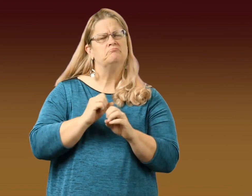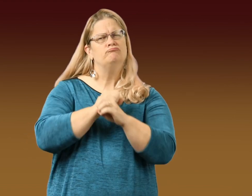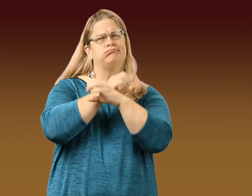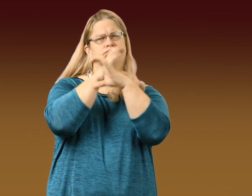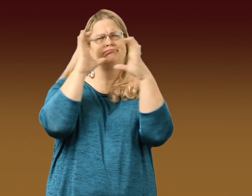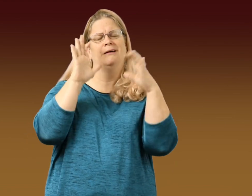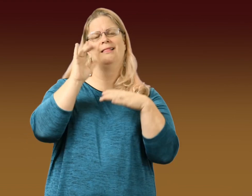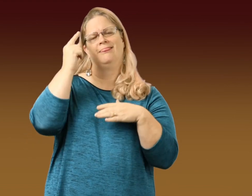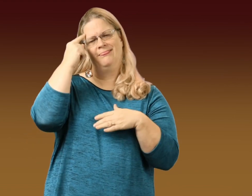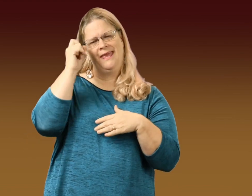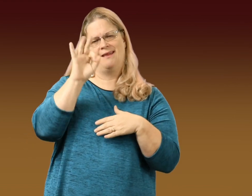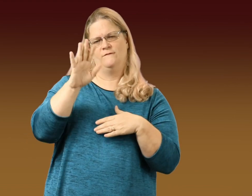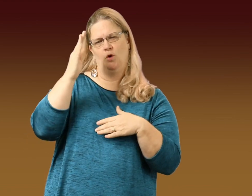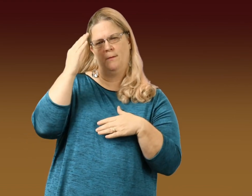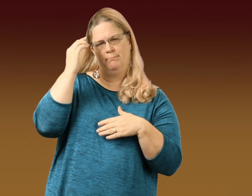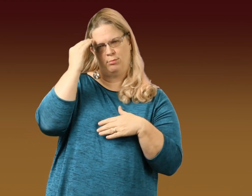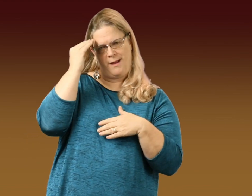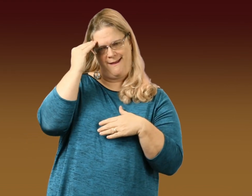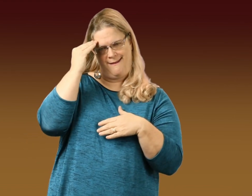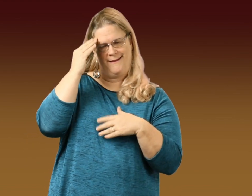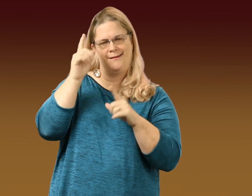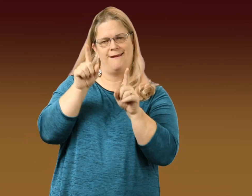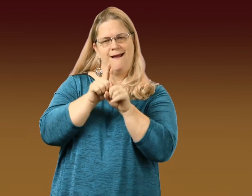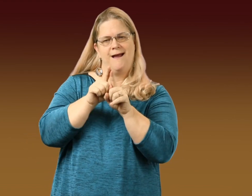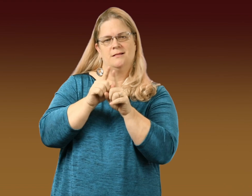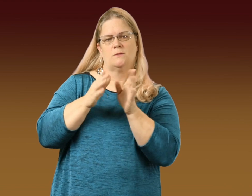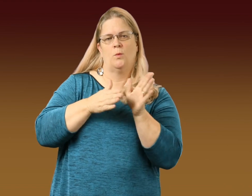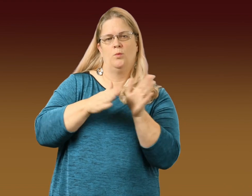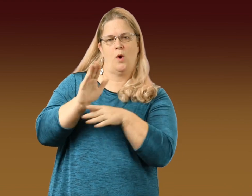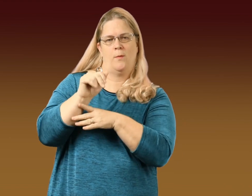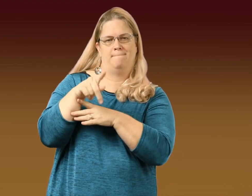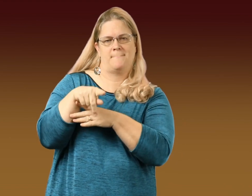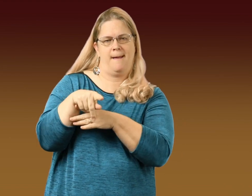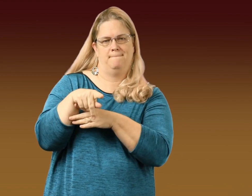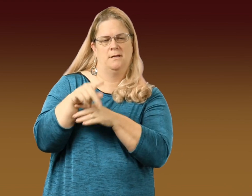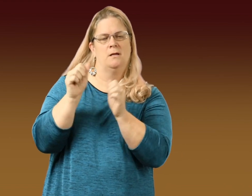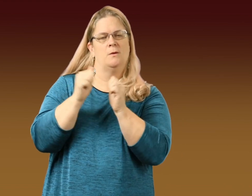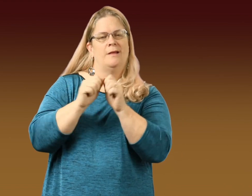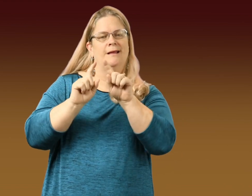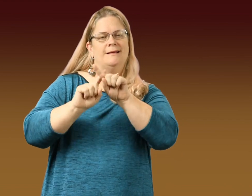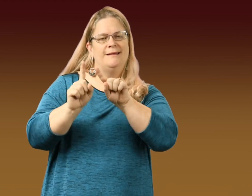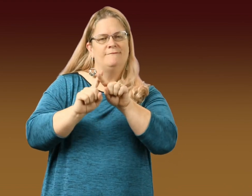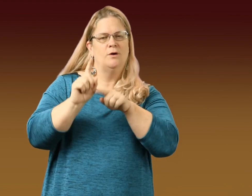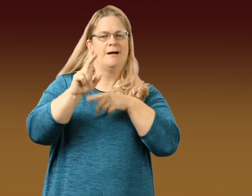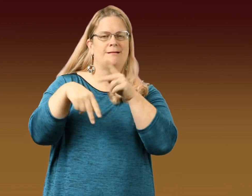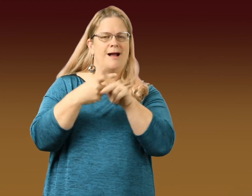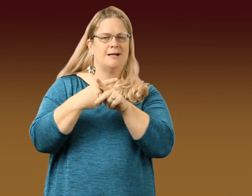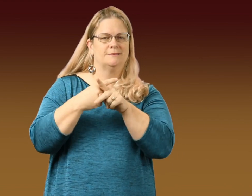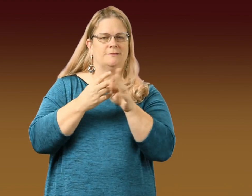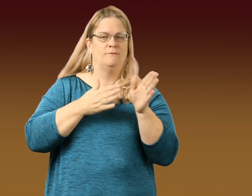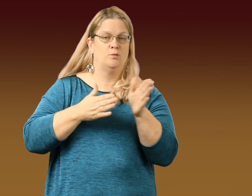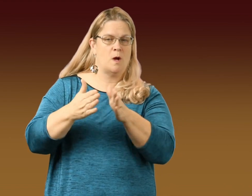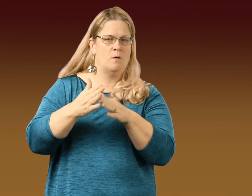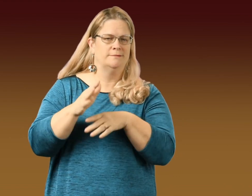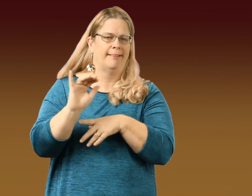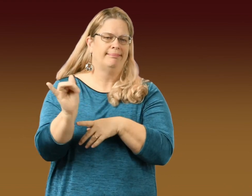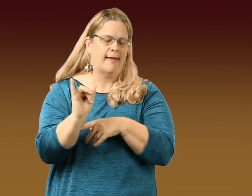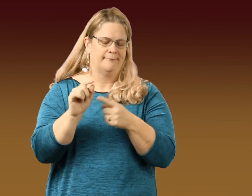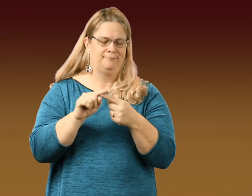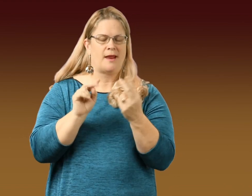So think of your brain as a road map with different types of roads,